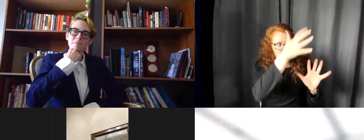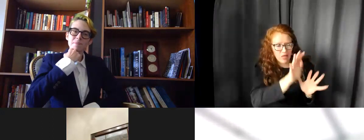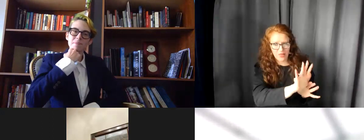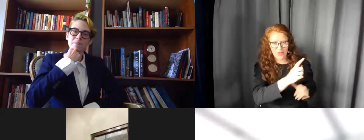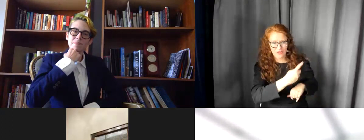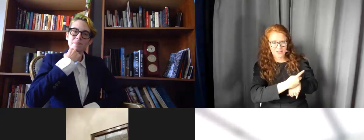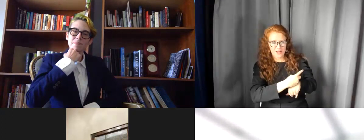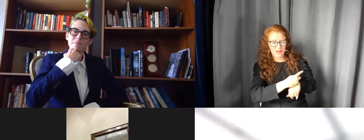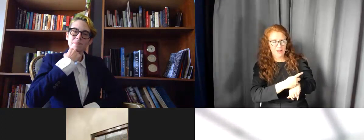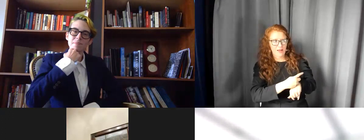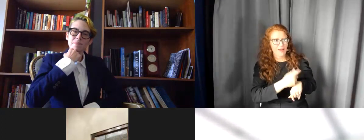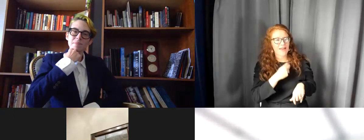Grace: I could tell myself that